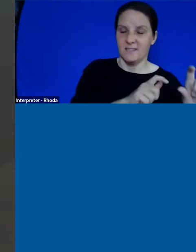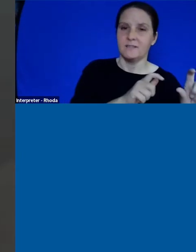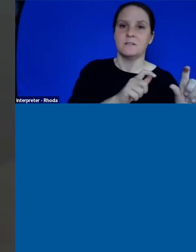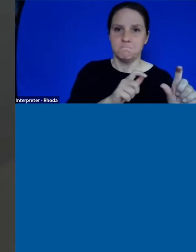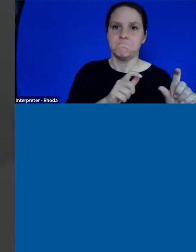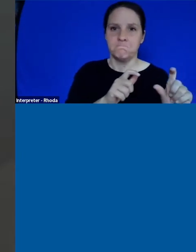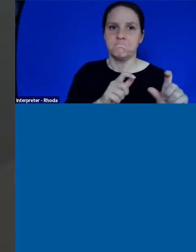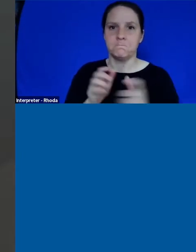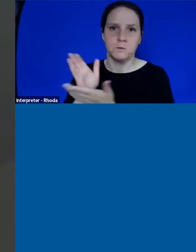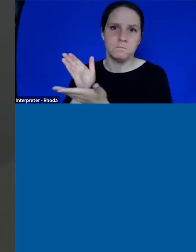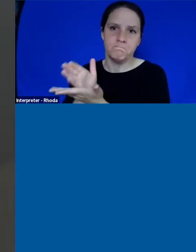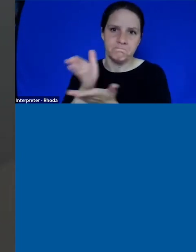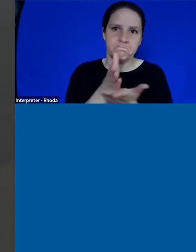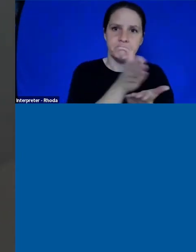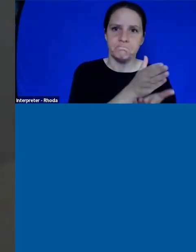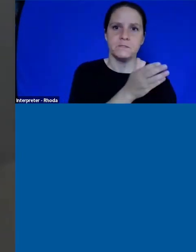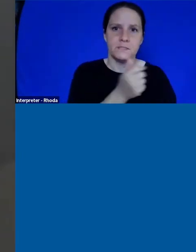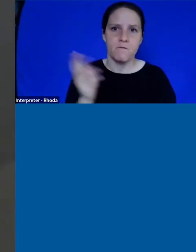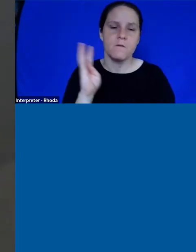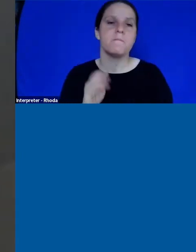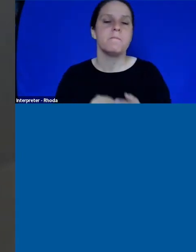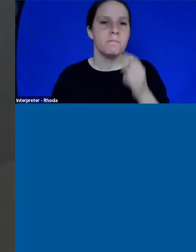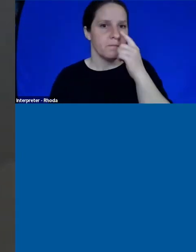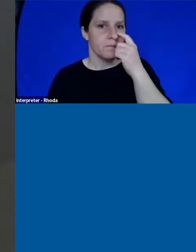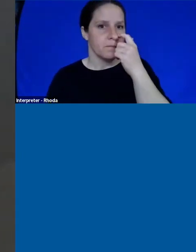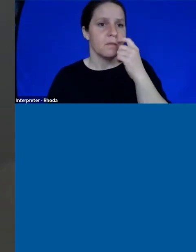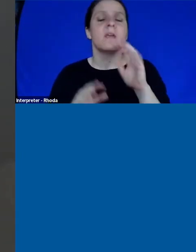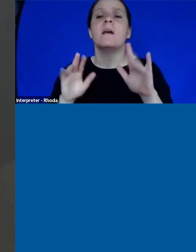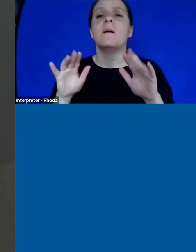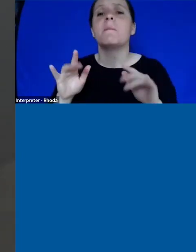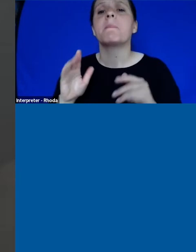[Adam] Great, great. The paper that we published on this